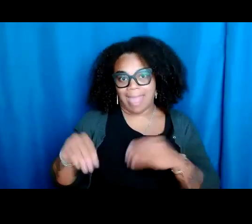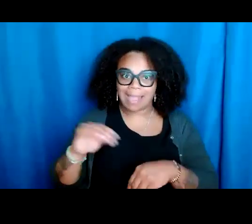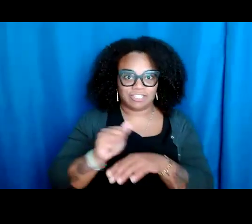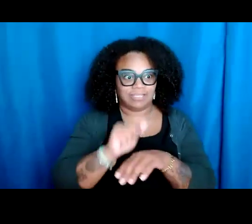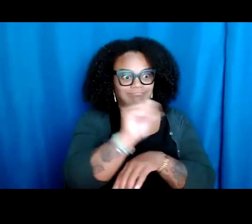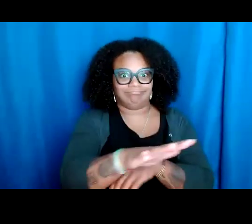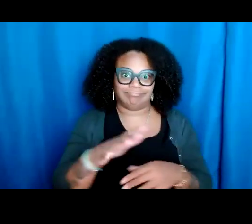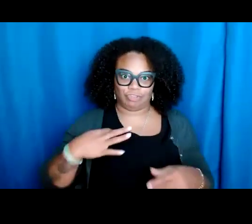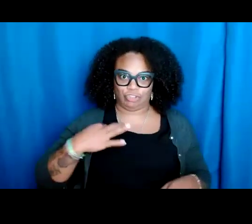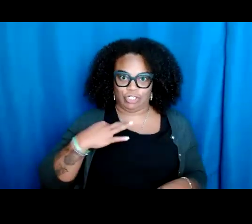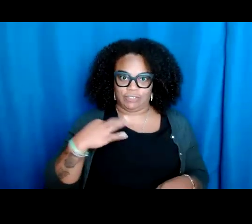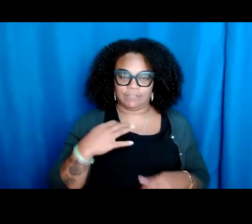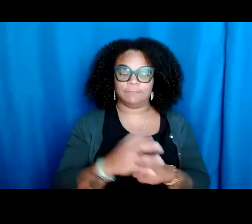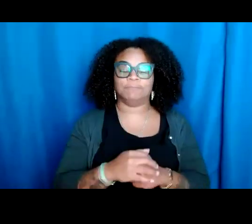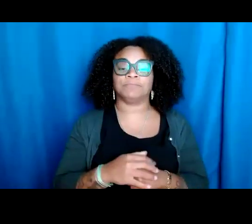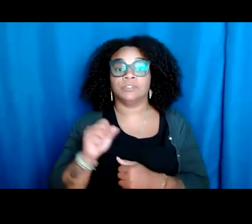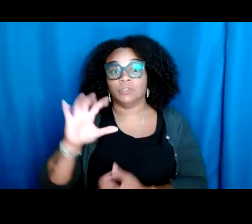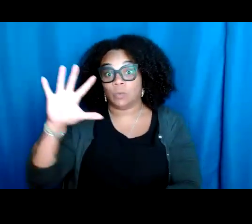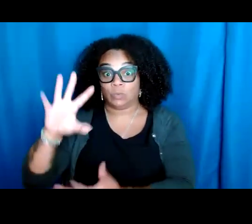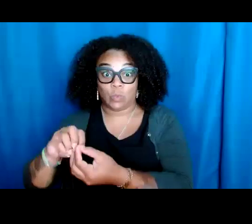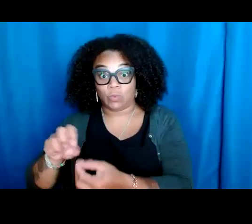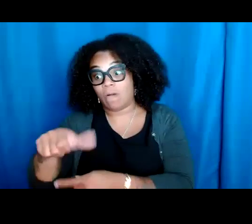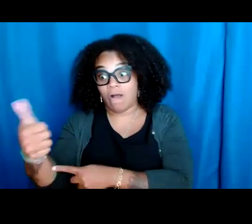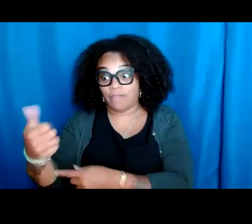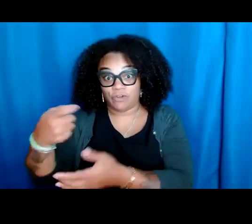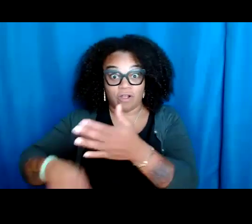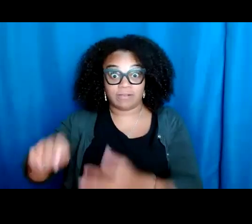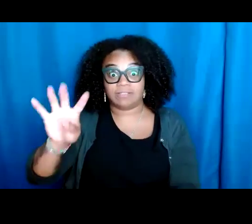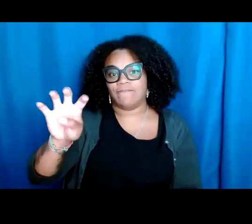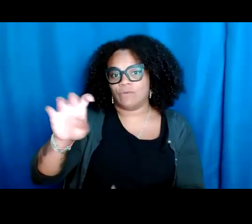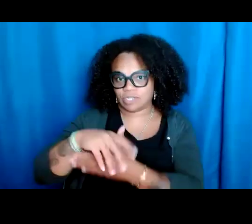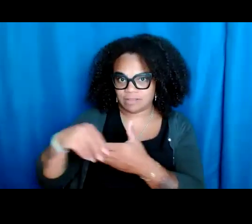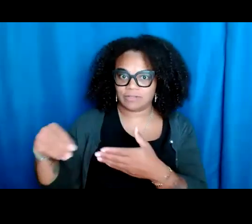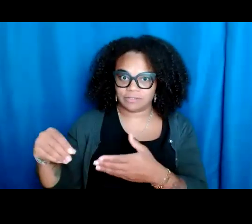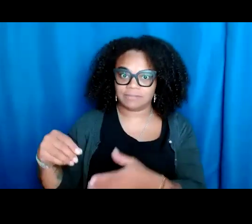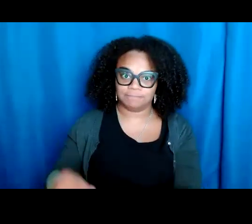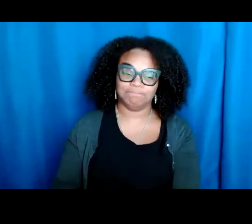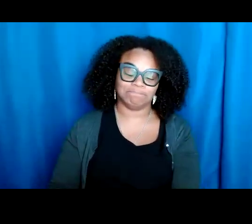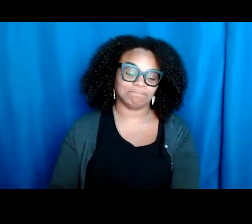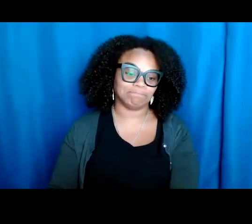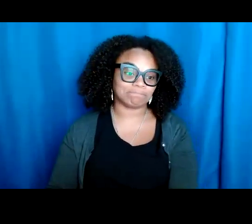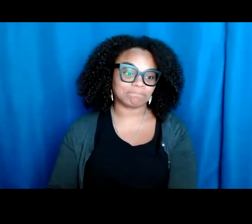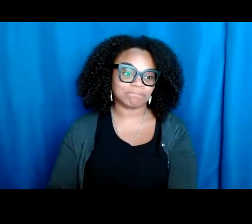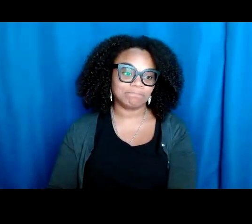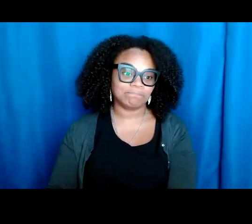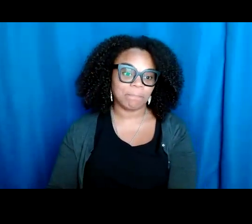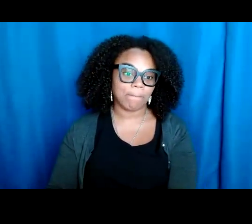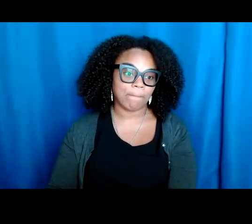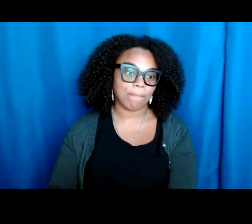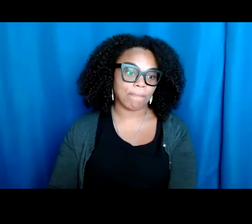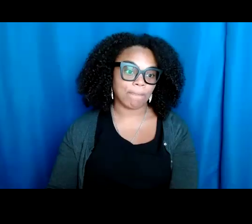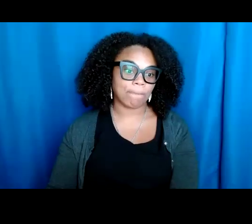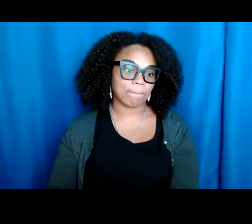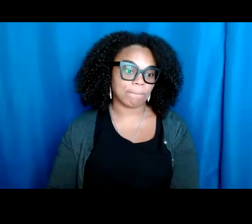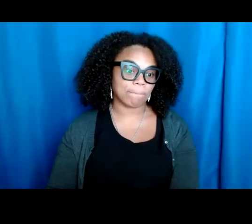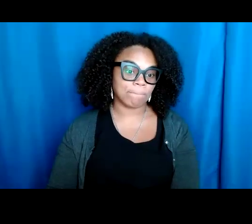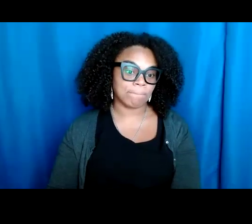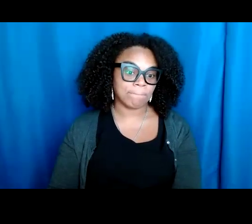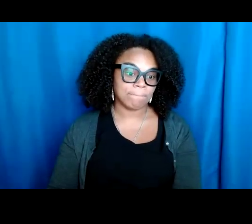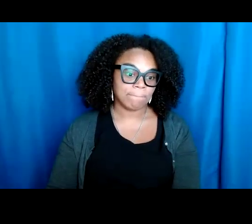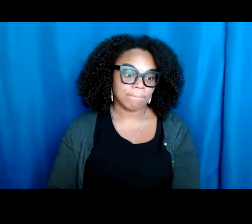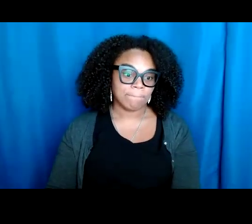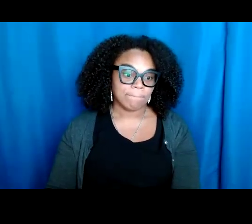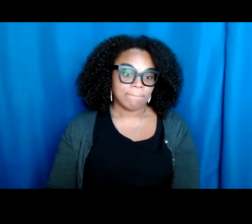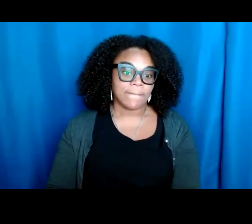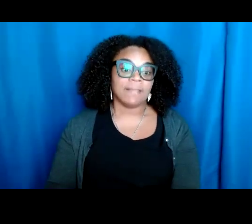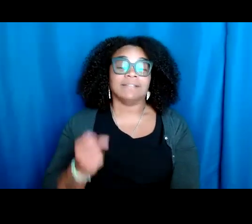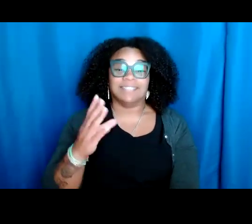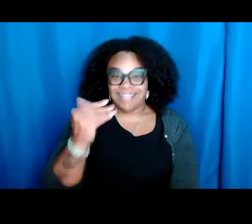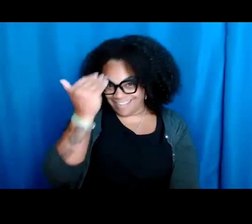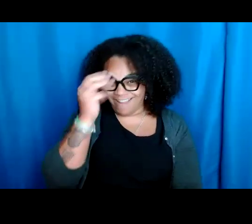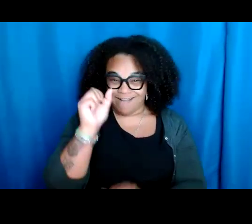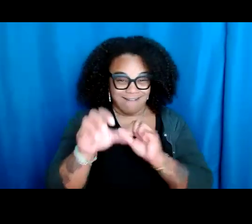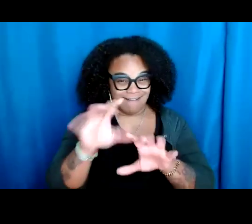So, his total other costs are $400. I know we covered a lot. Hopefully